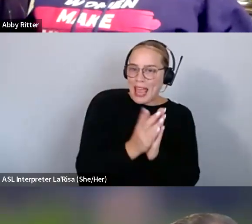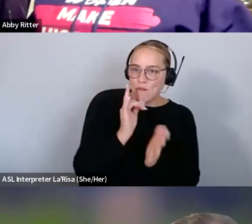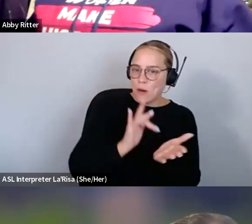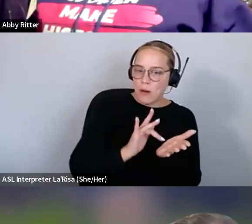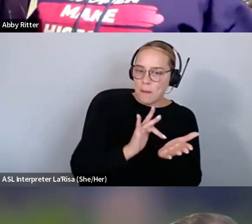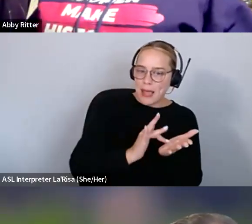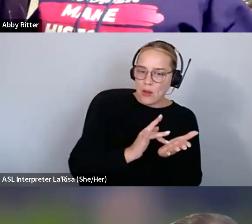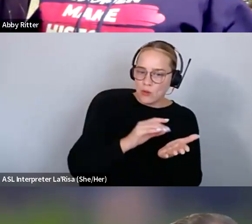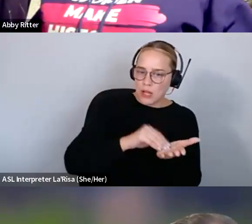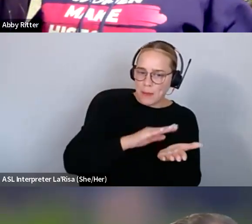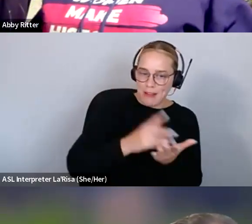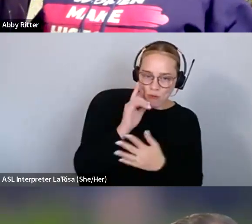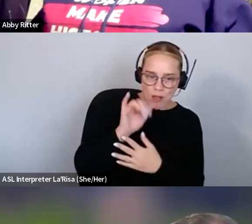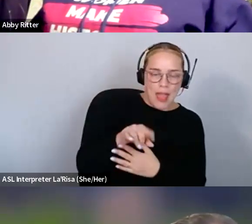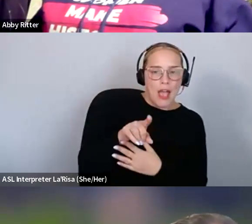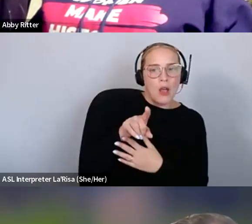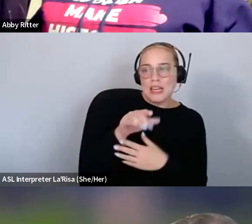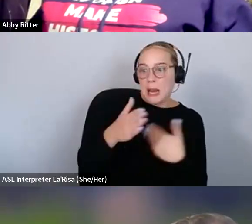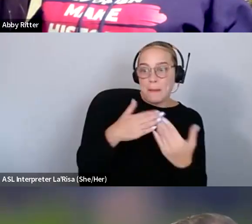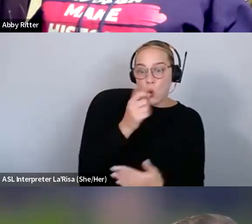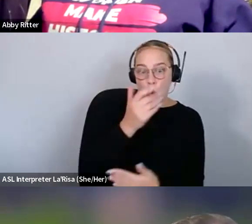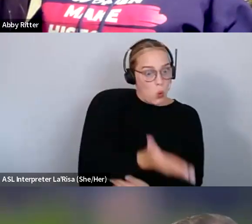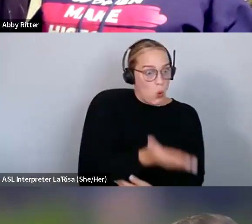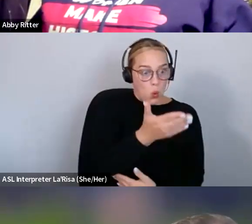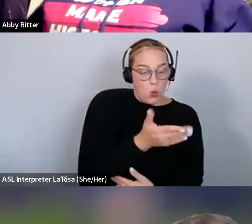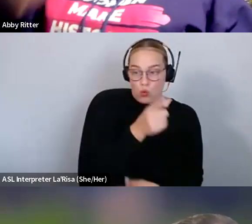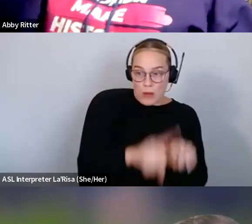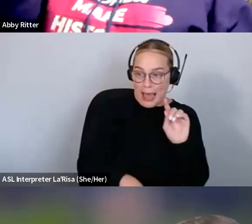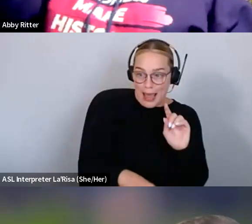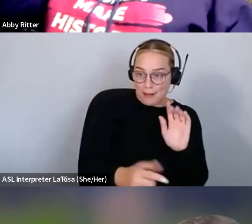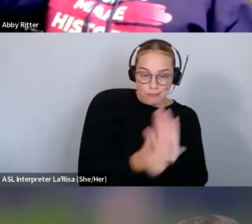for medical documentation. I don't care if you are a school or employer or